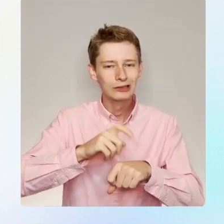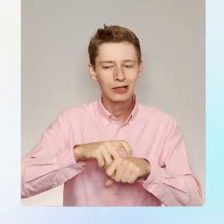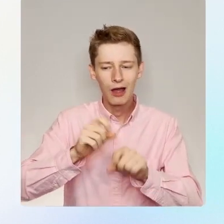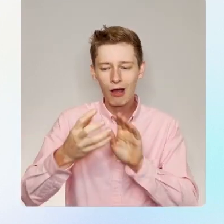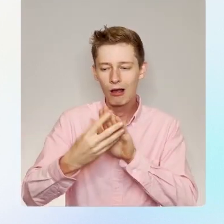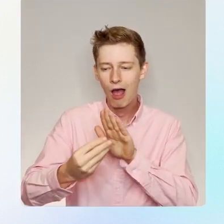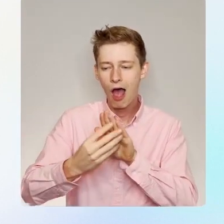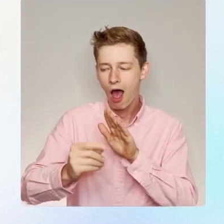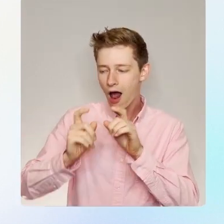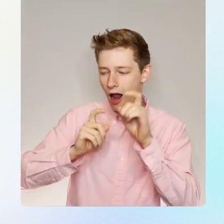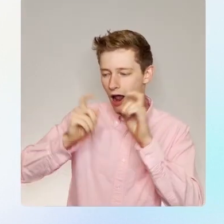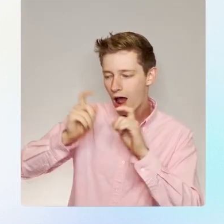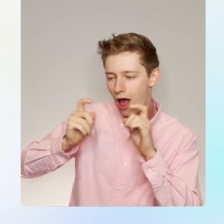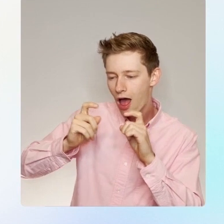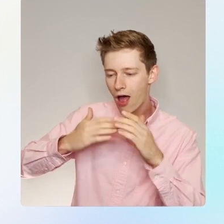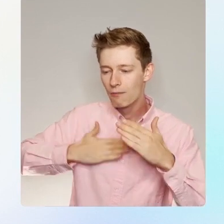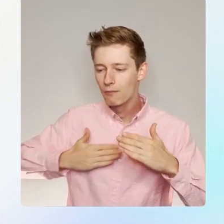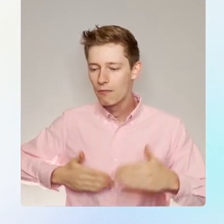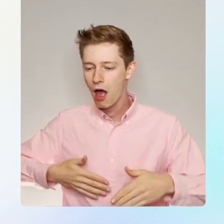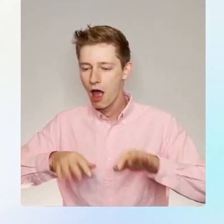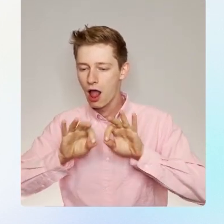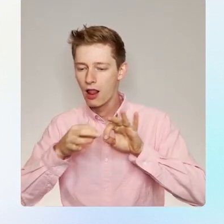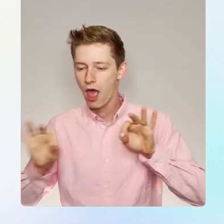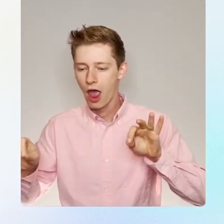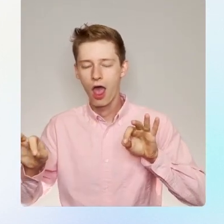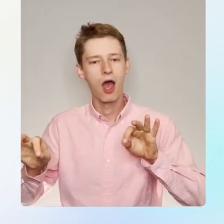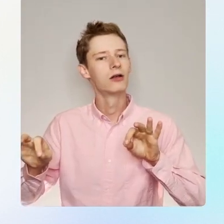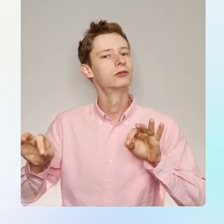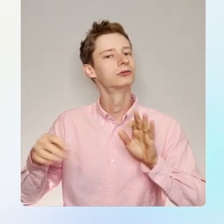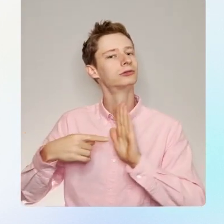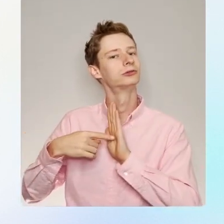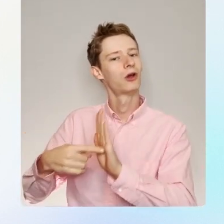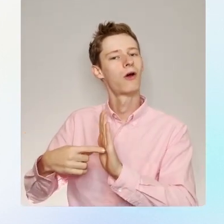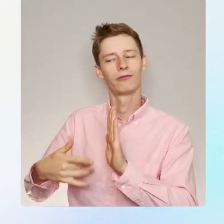and body language to create a sense of presence.